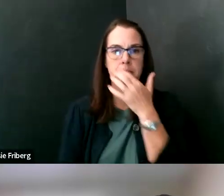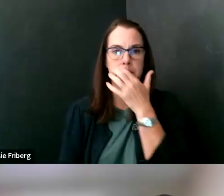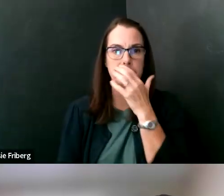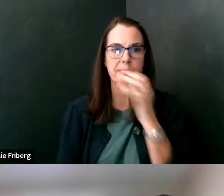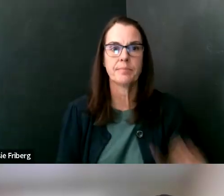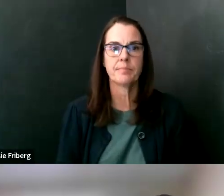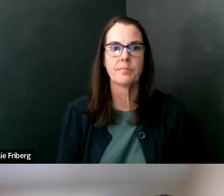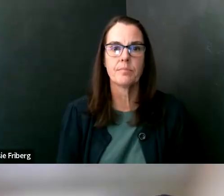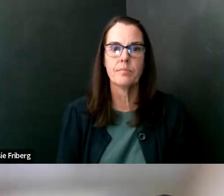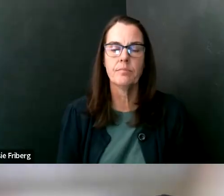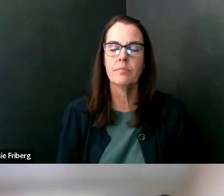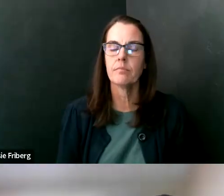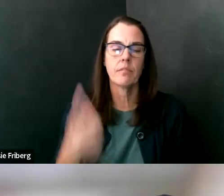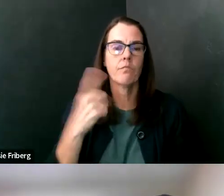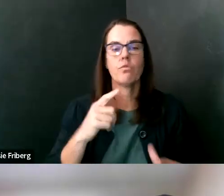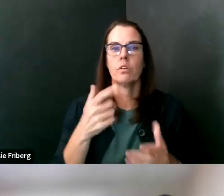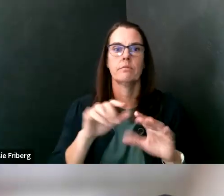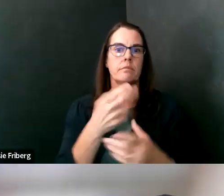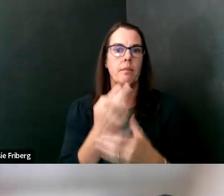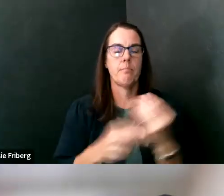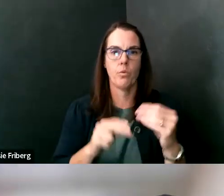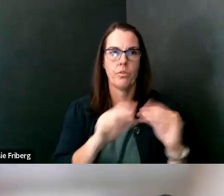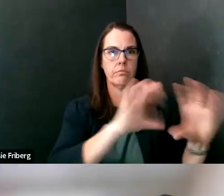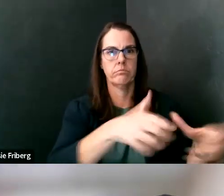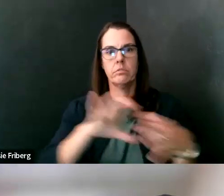support from both parties and across the aisle and I really appreciate that having to do with